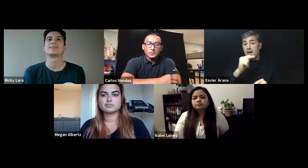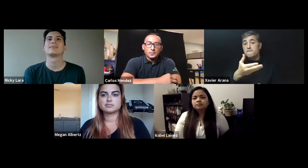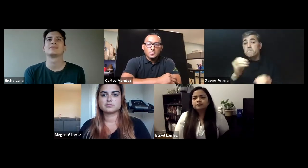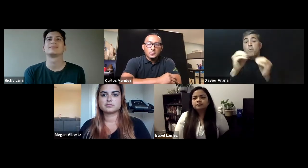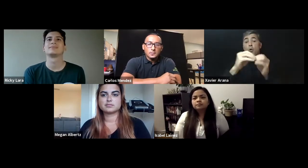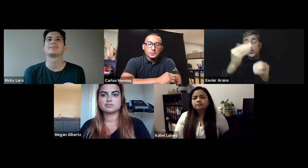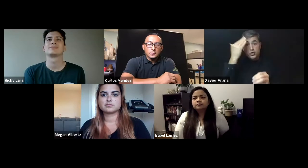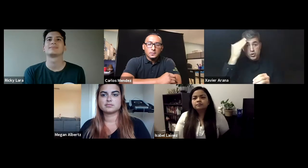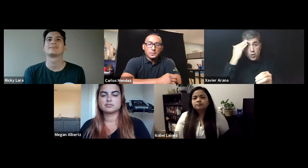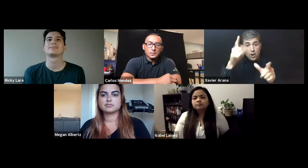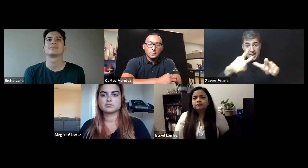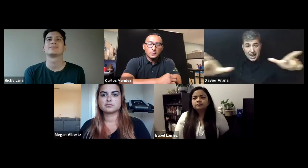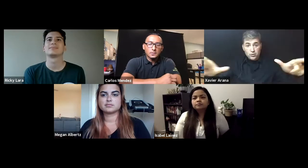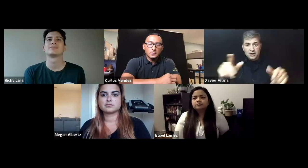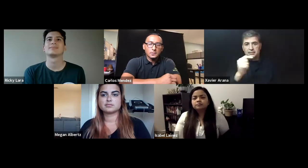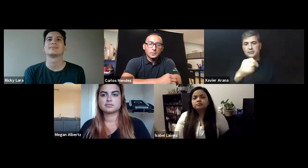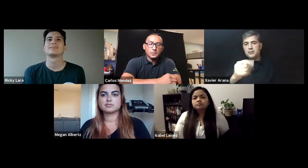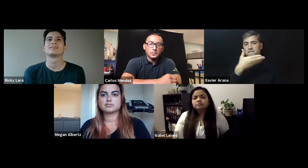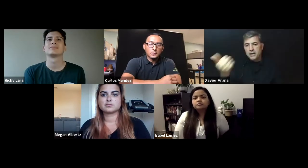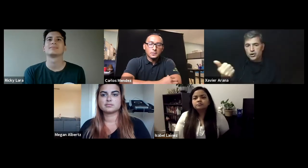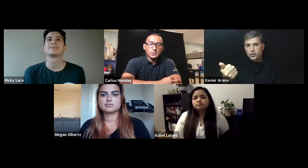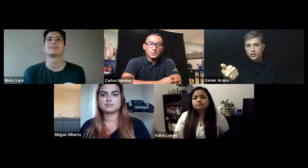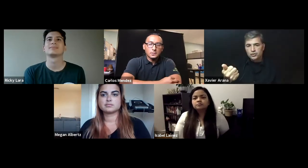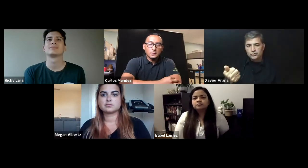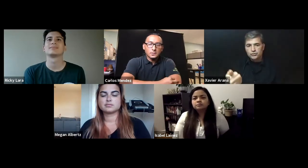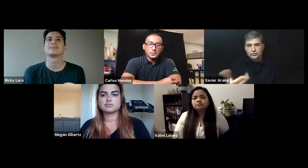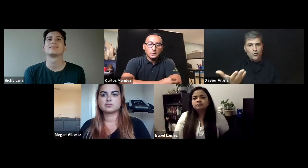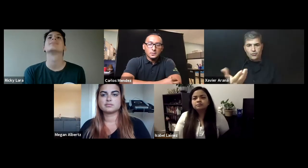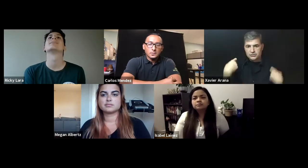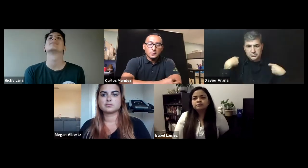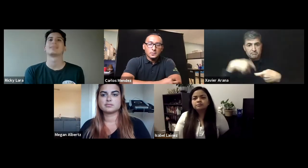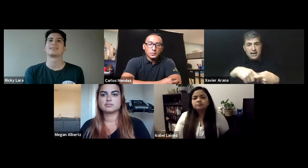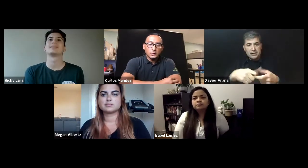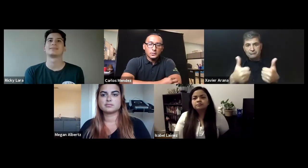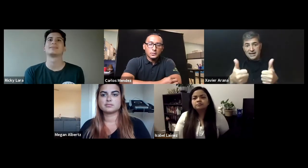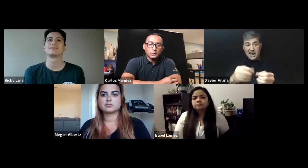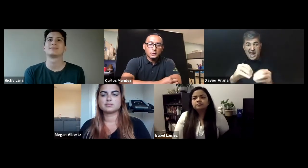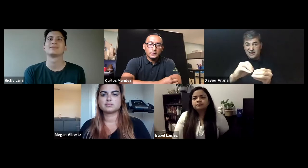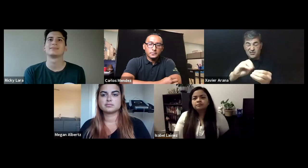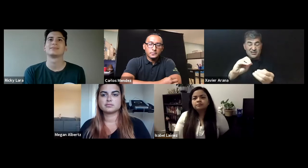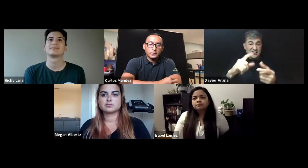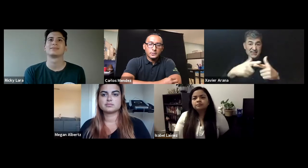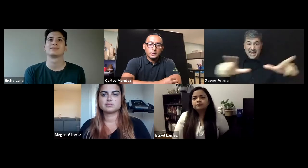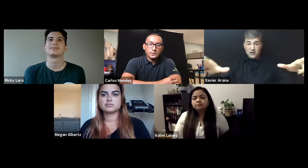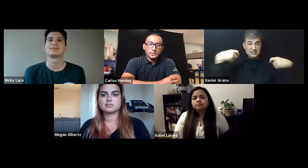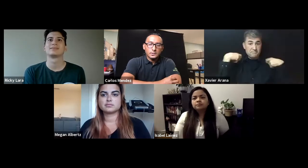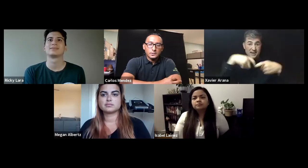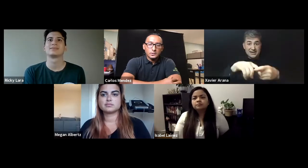It's...it's really the more you know about language, the better. And Spanish is great.